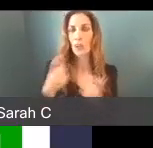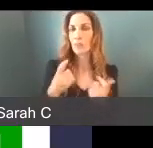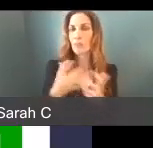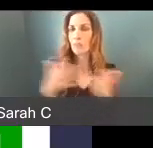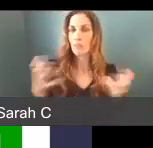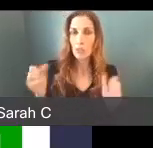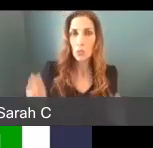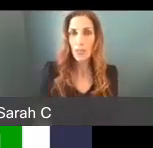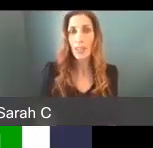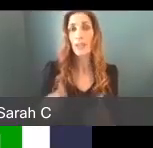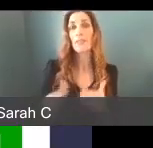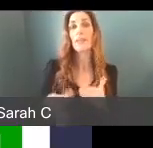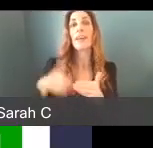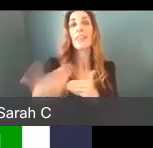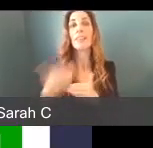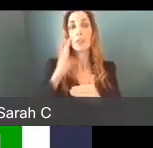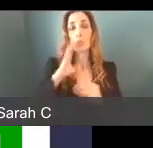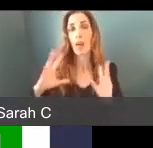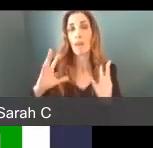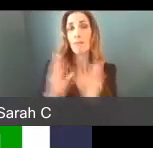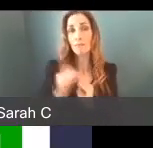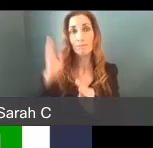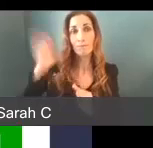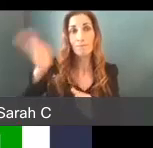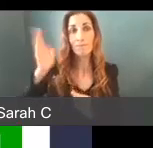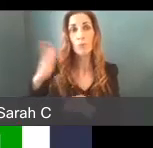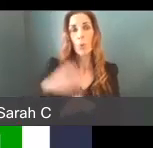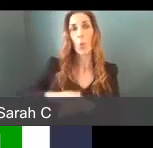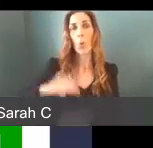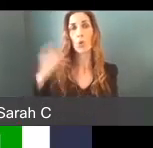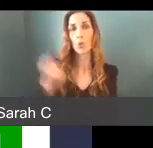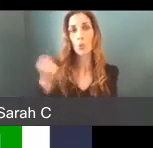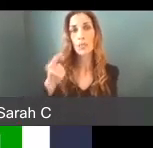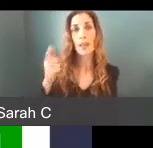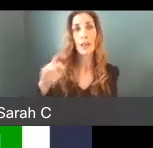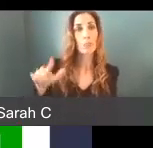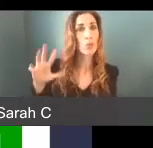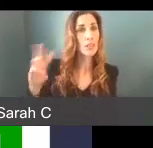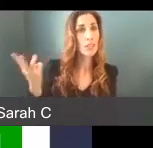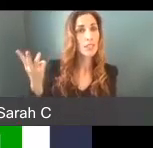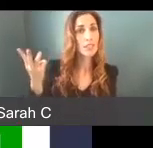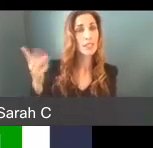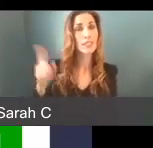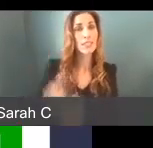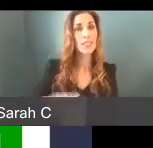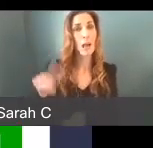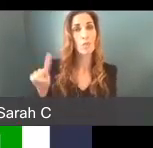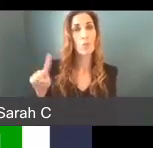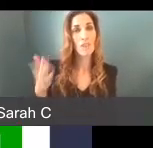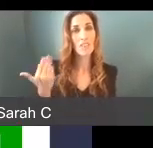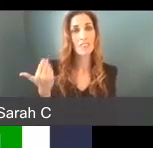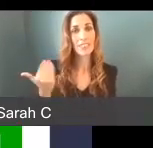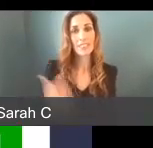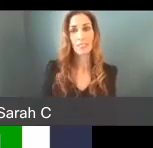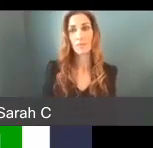Our next virtual town hall will be held on Tuesday, April the 6th at 1:15 PM. We've partnered with